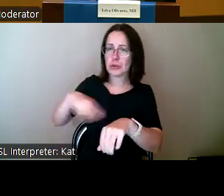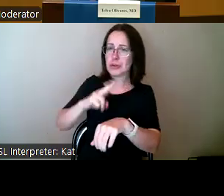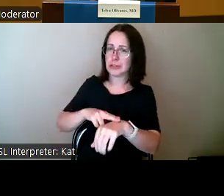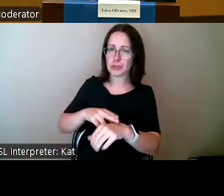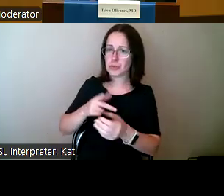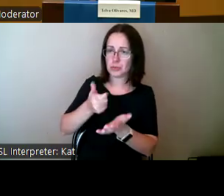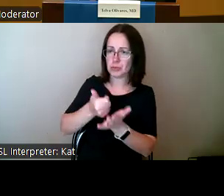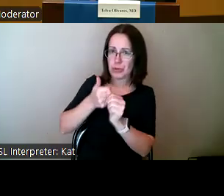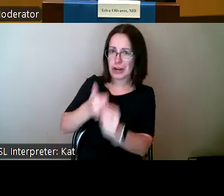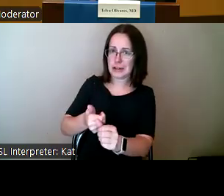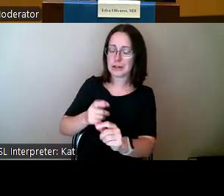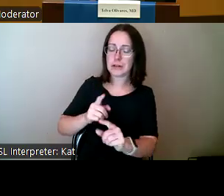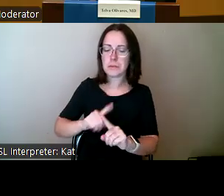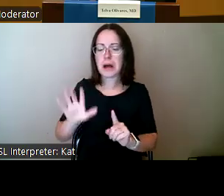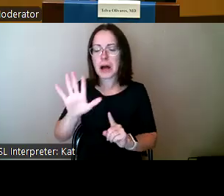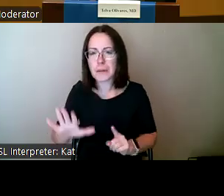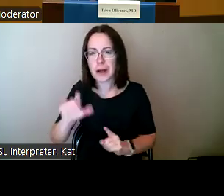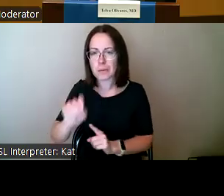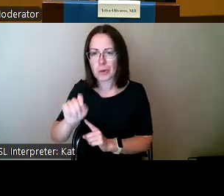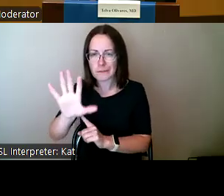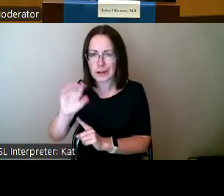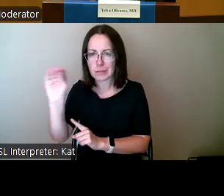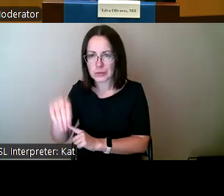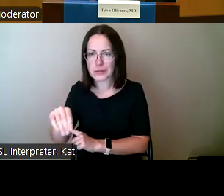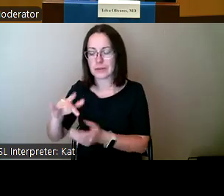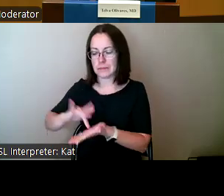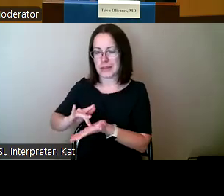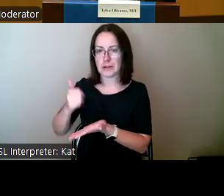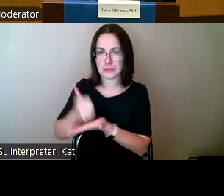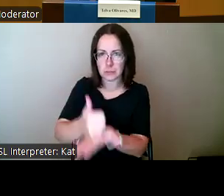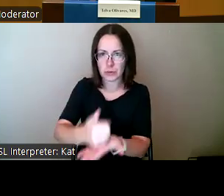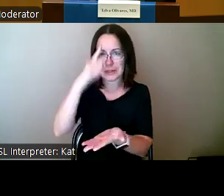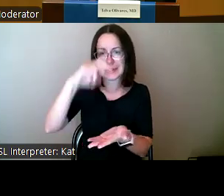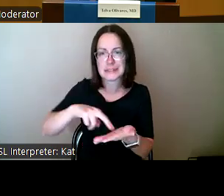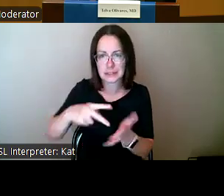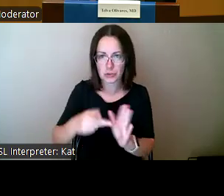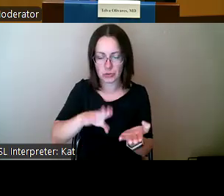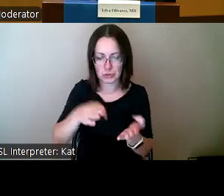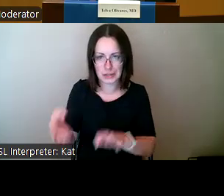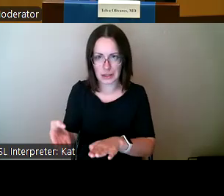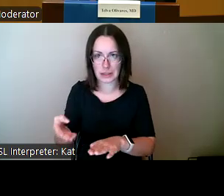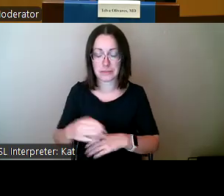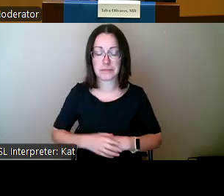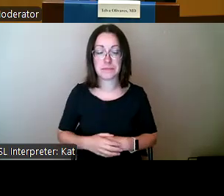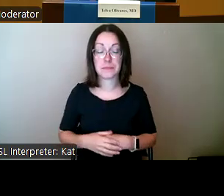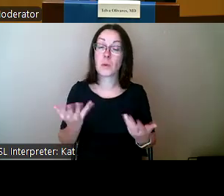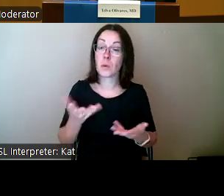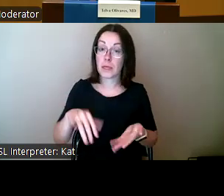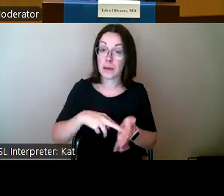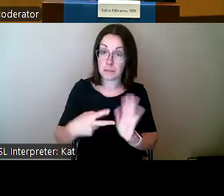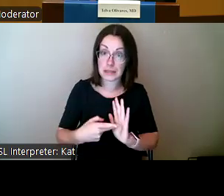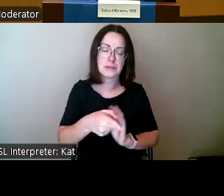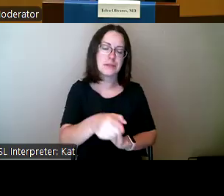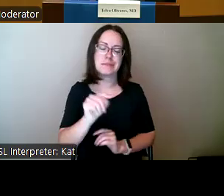States is medically supported intentional deaths. By that I'm referring to what our friend Tim Quill